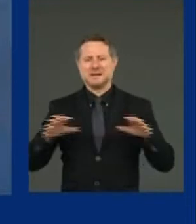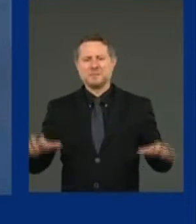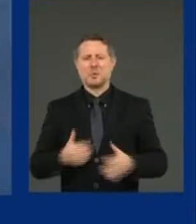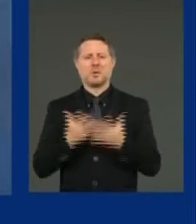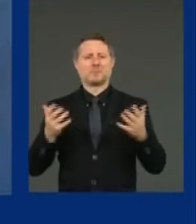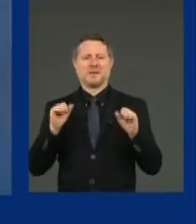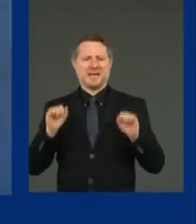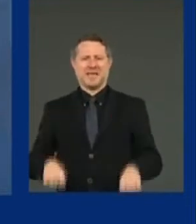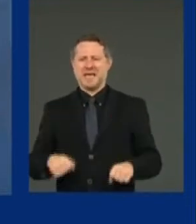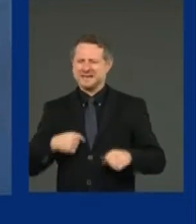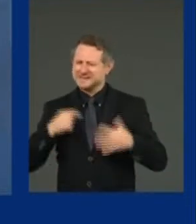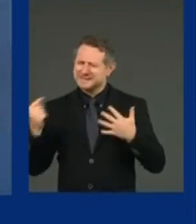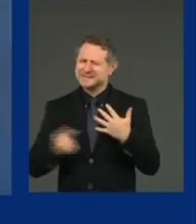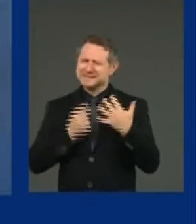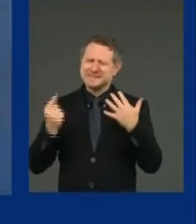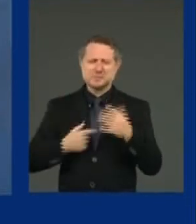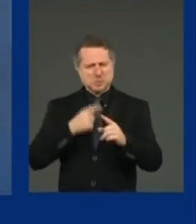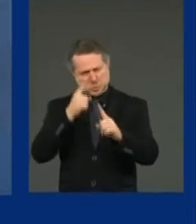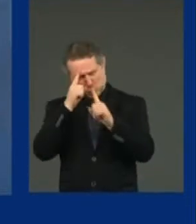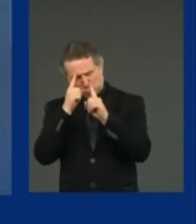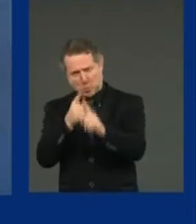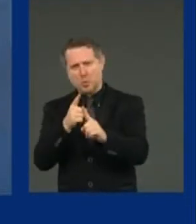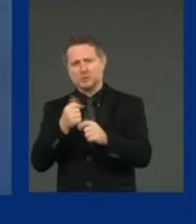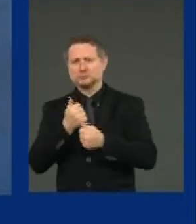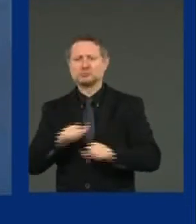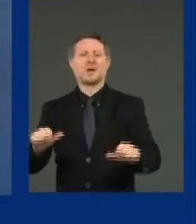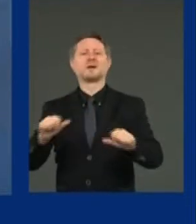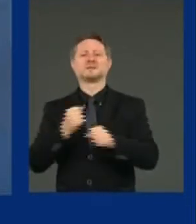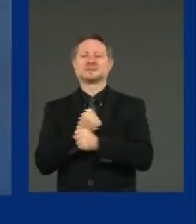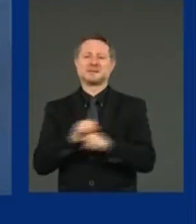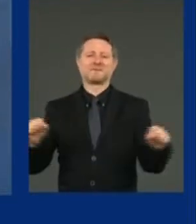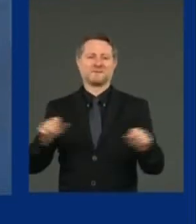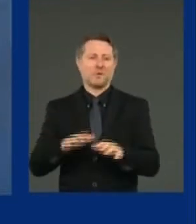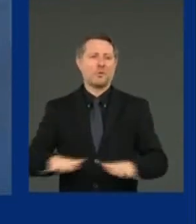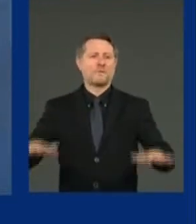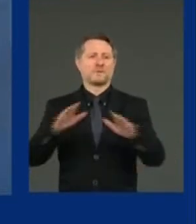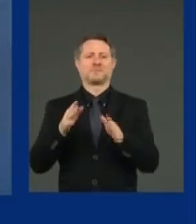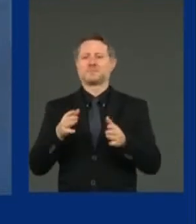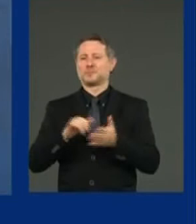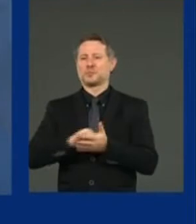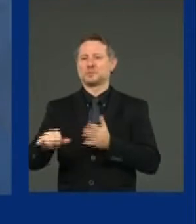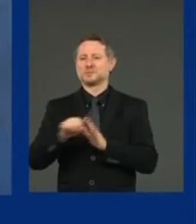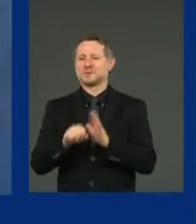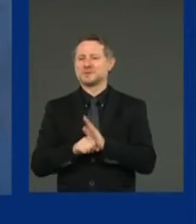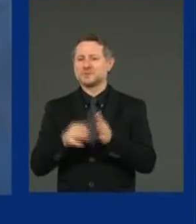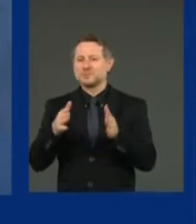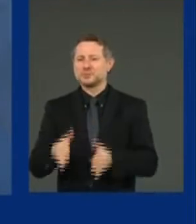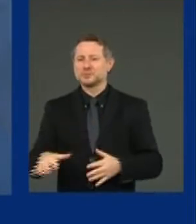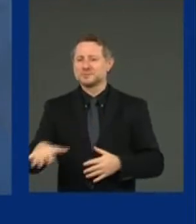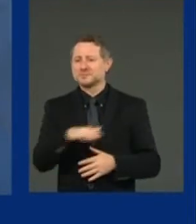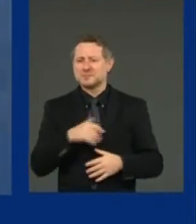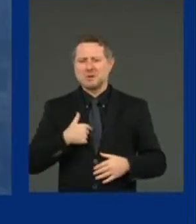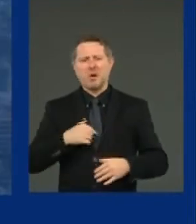BUT, WE CAN DO EVERYTHING IN OUR POWER THAT WE CAN DO TO TRY TO SAVE EVERY LIFE.